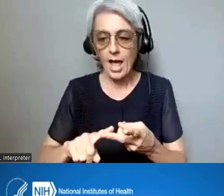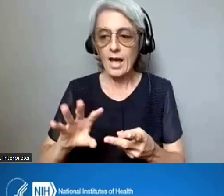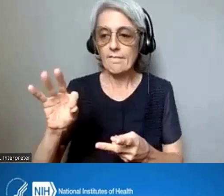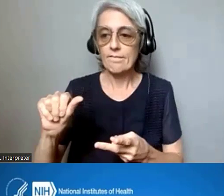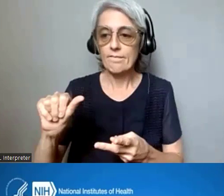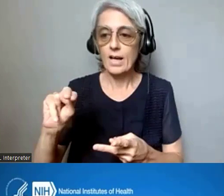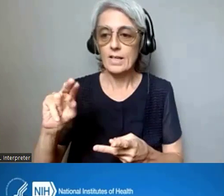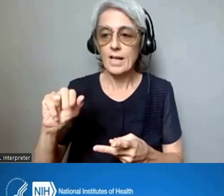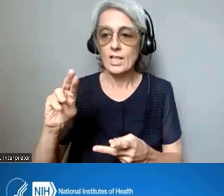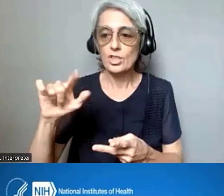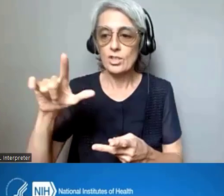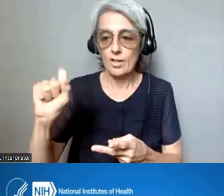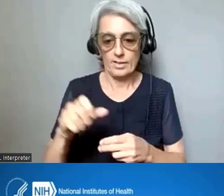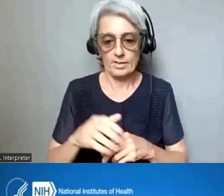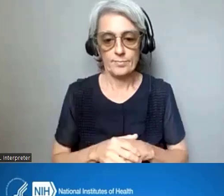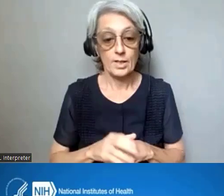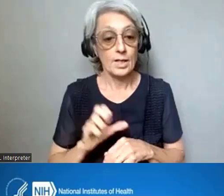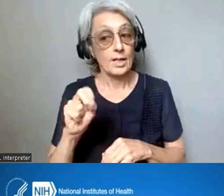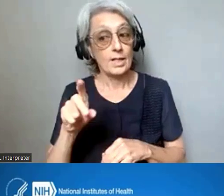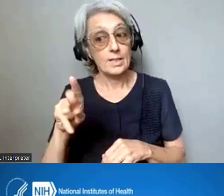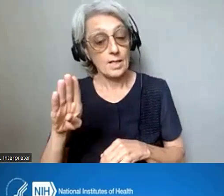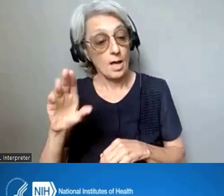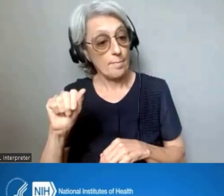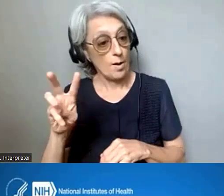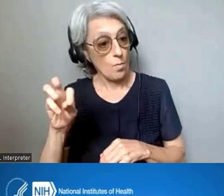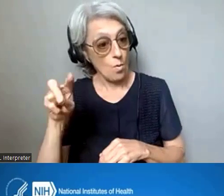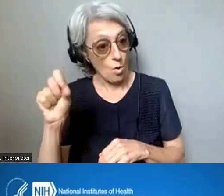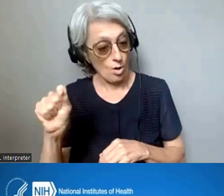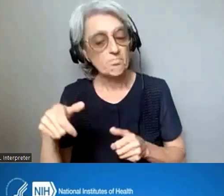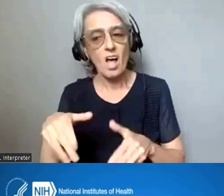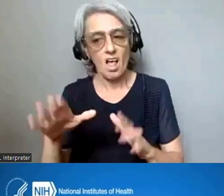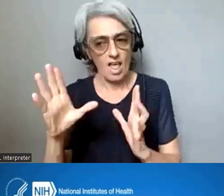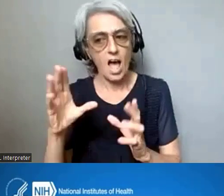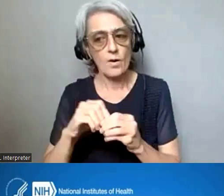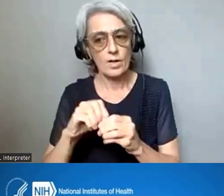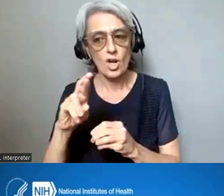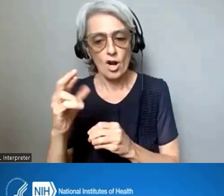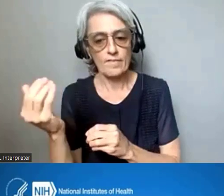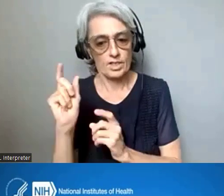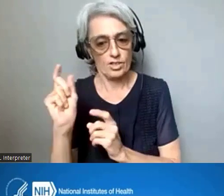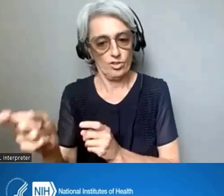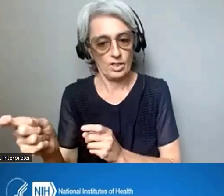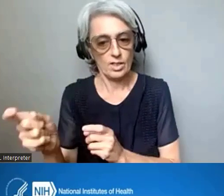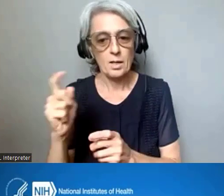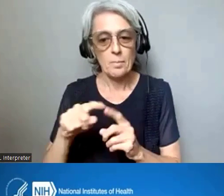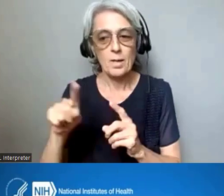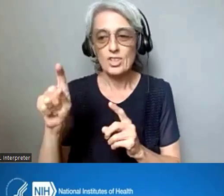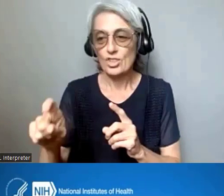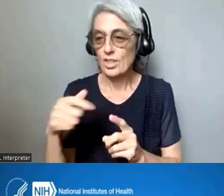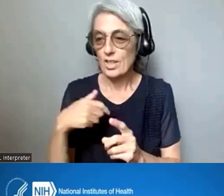Mahua Mukhopadhyay: So subawards are allowed in R15 grant, but it should be well justified. So it's a short answer.